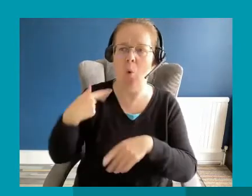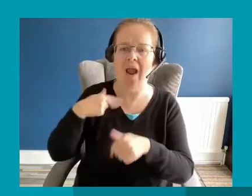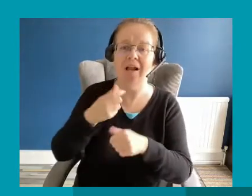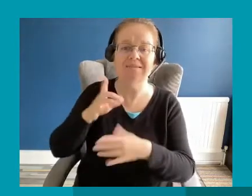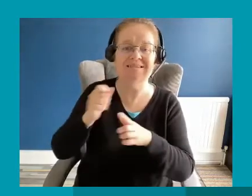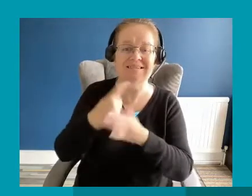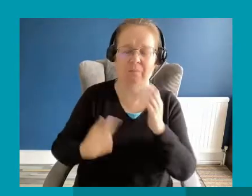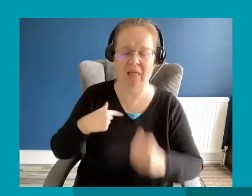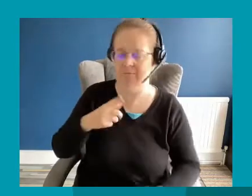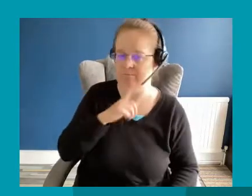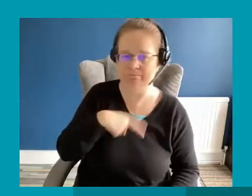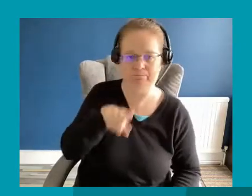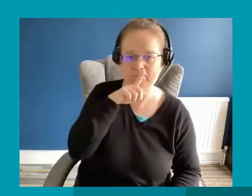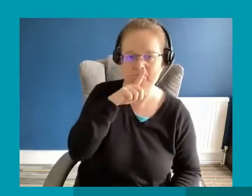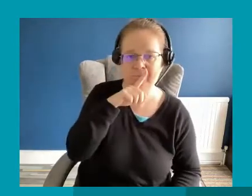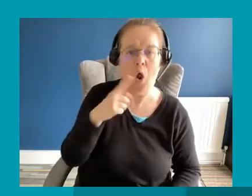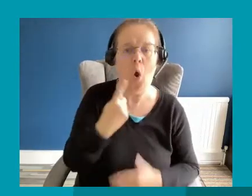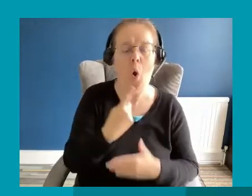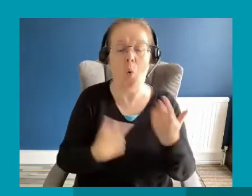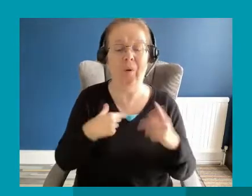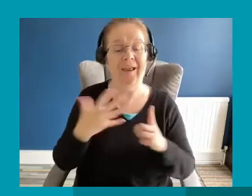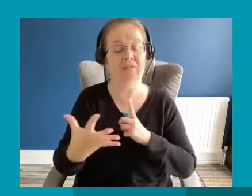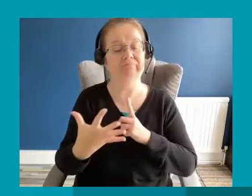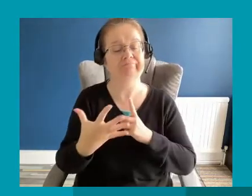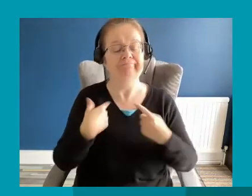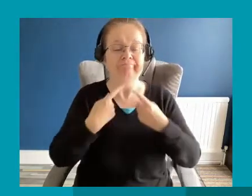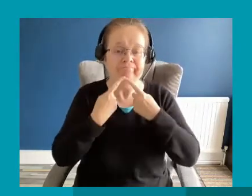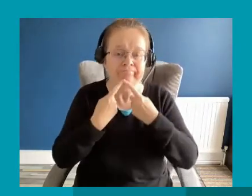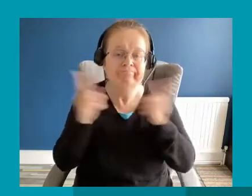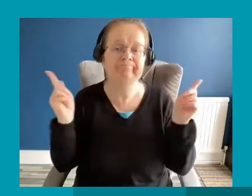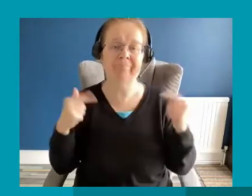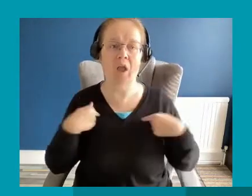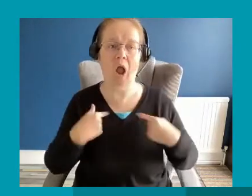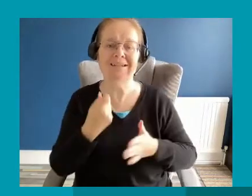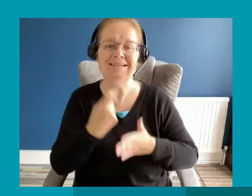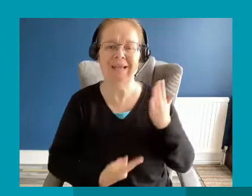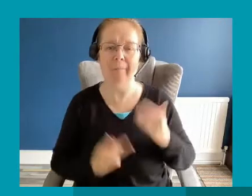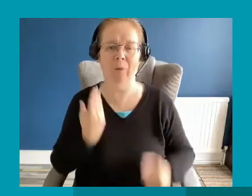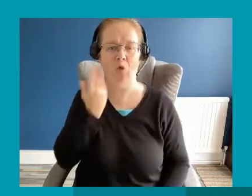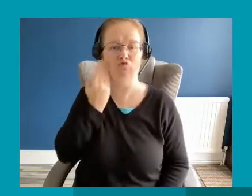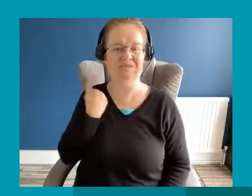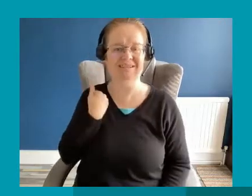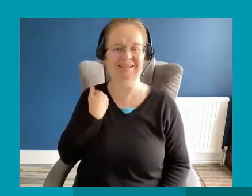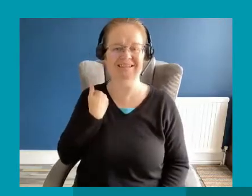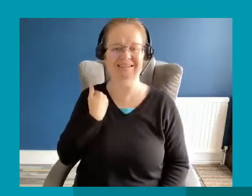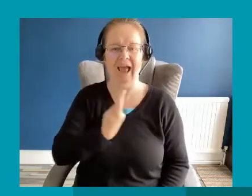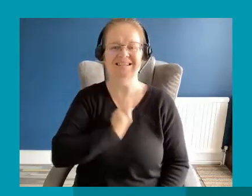acknowledged my disability more recently. So OK, so this is they've just recently